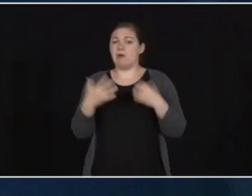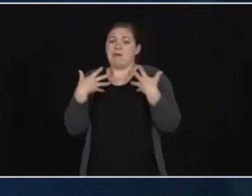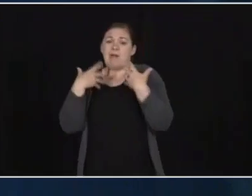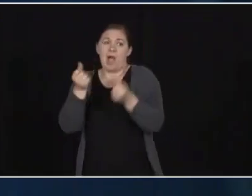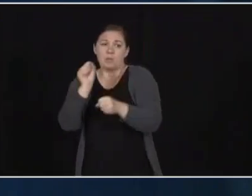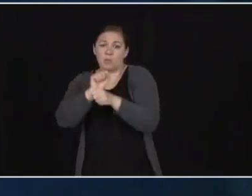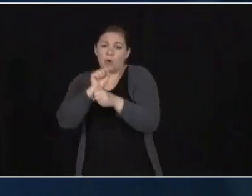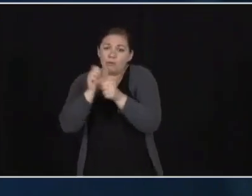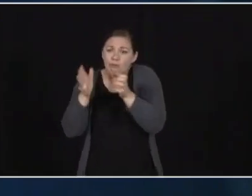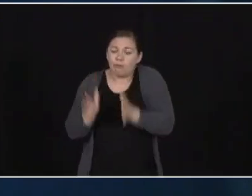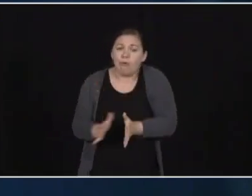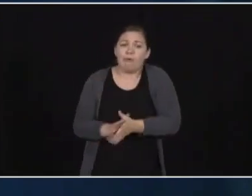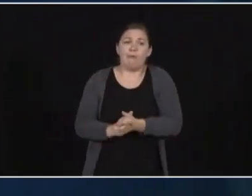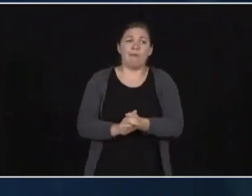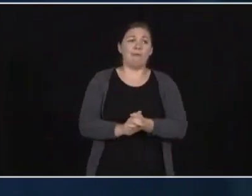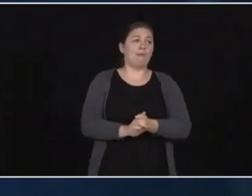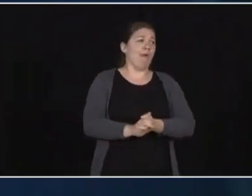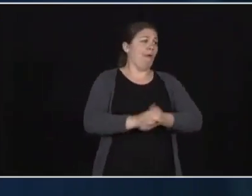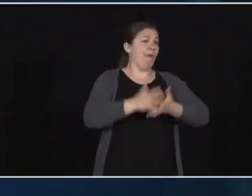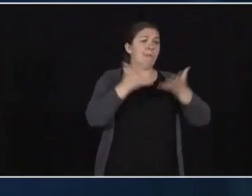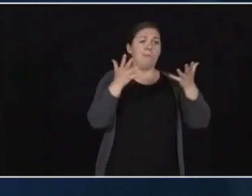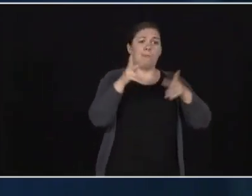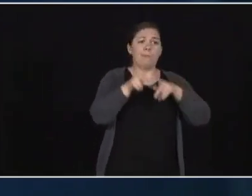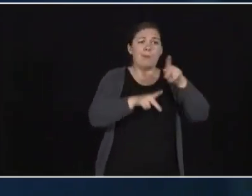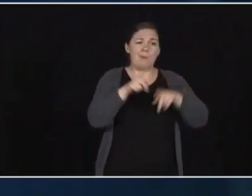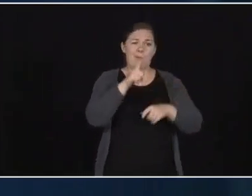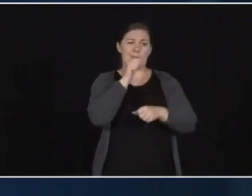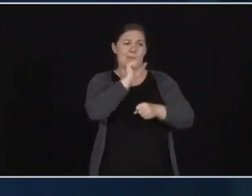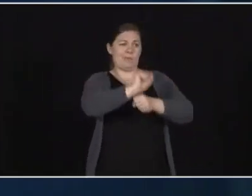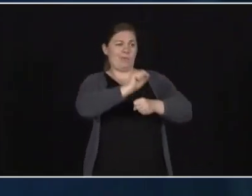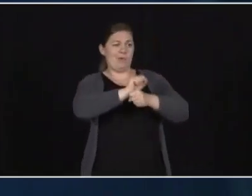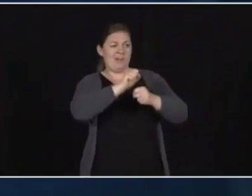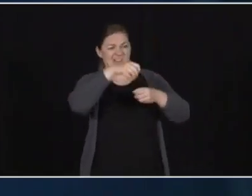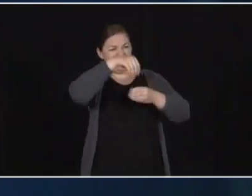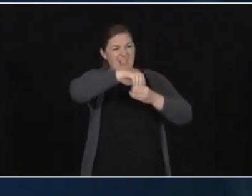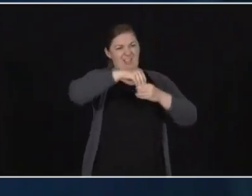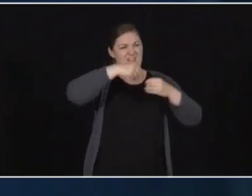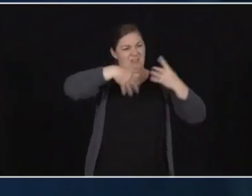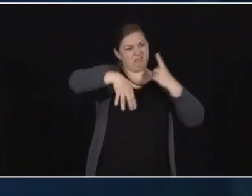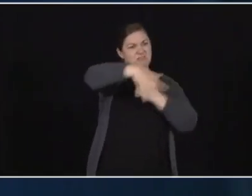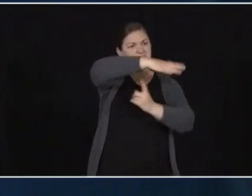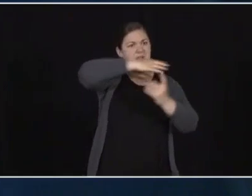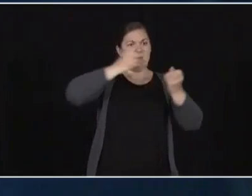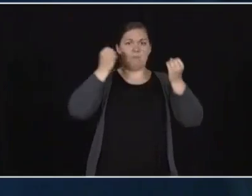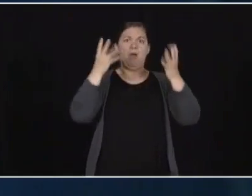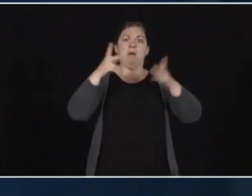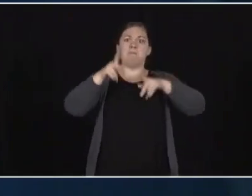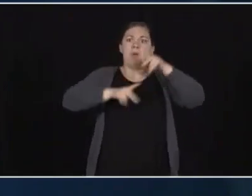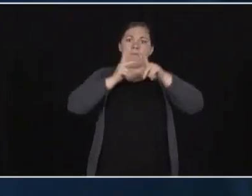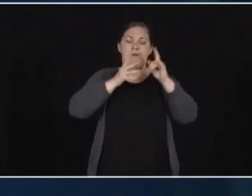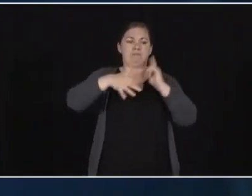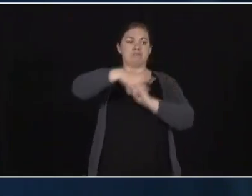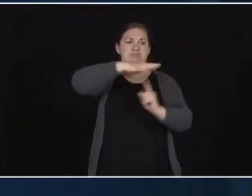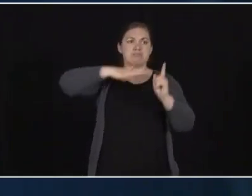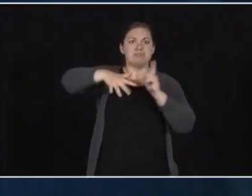It may be intersections they had a personal level or intersections they do during work such as people who work regularly intersecting with the public.